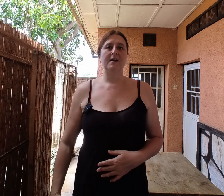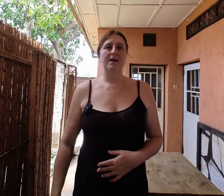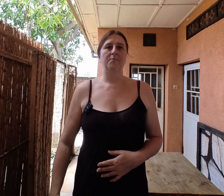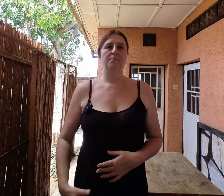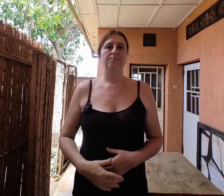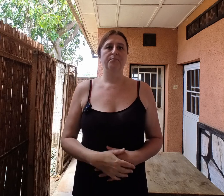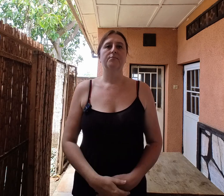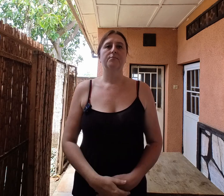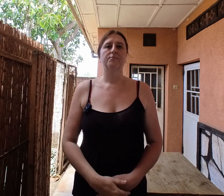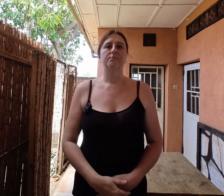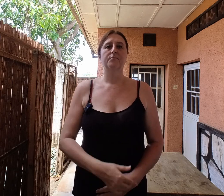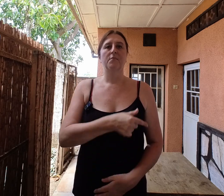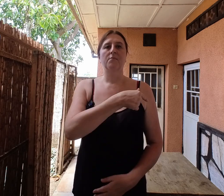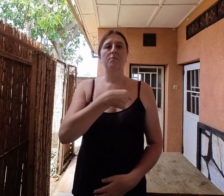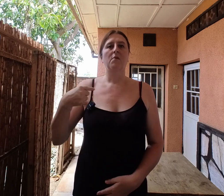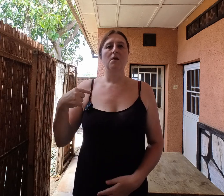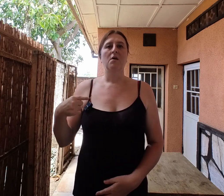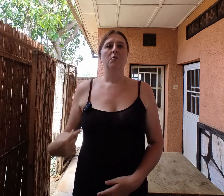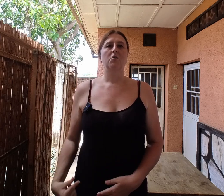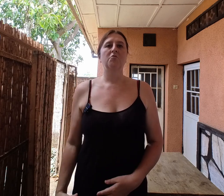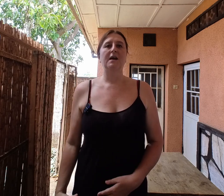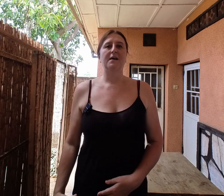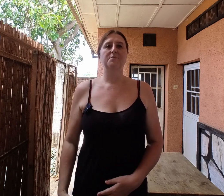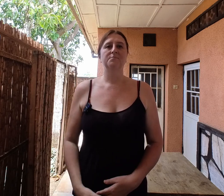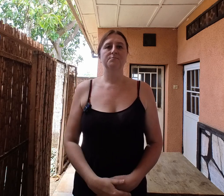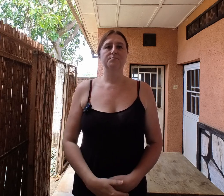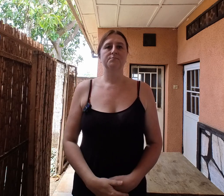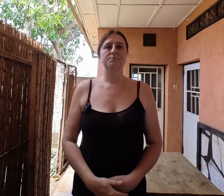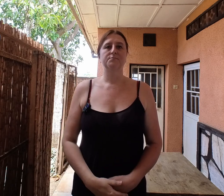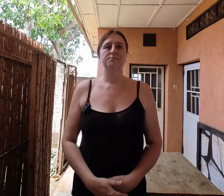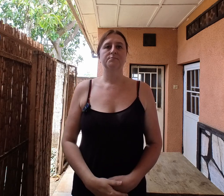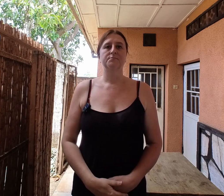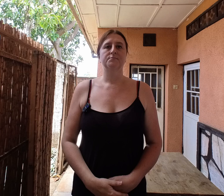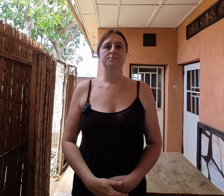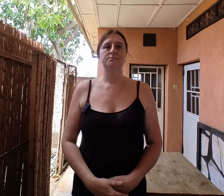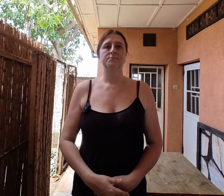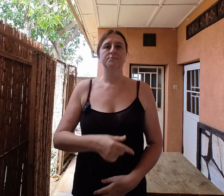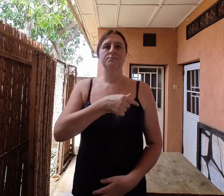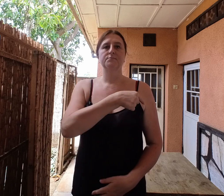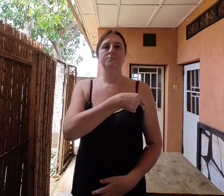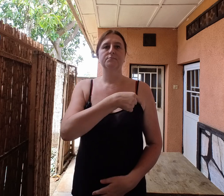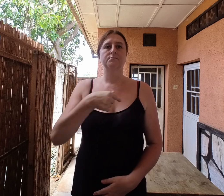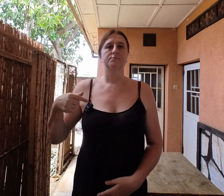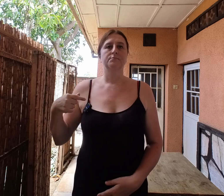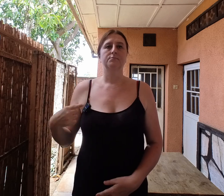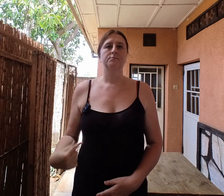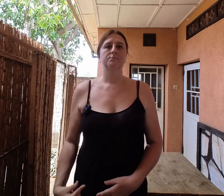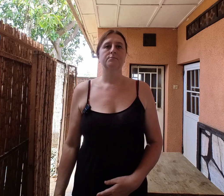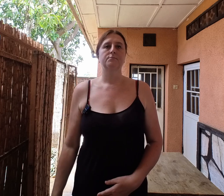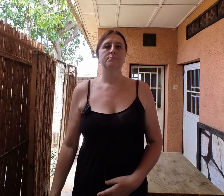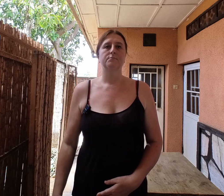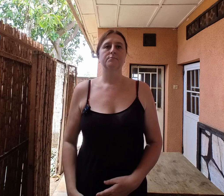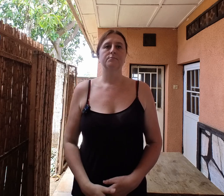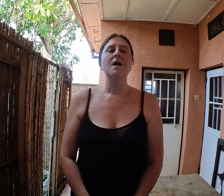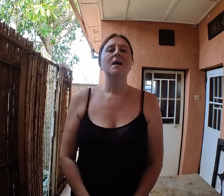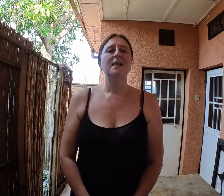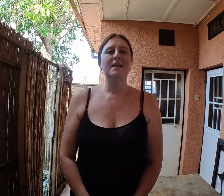Korea.